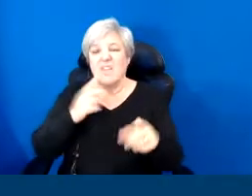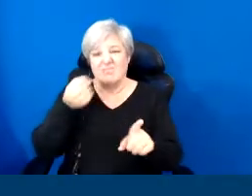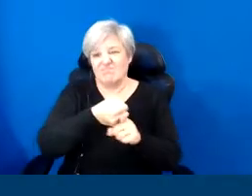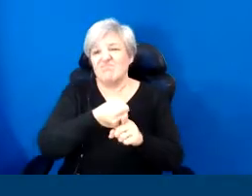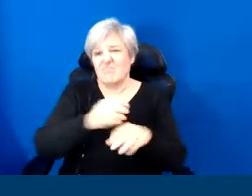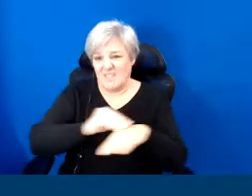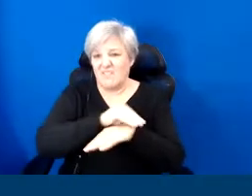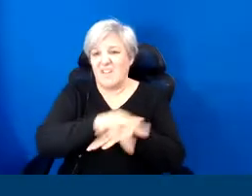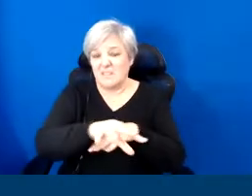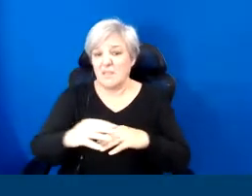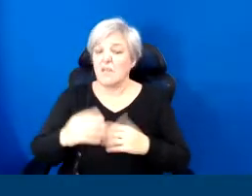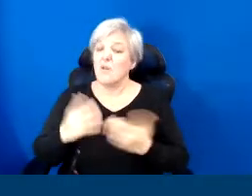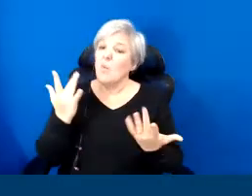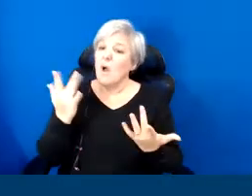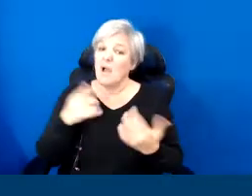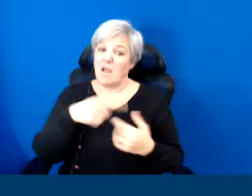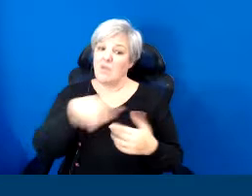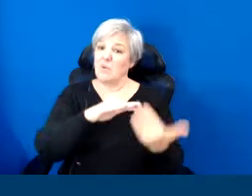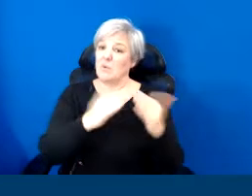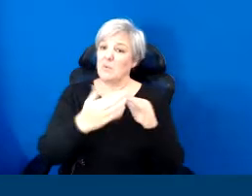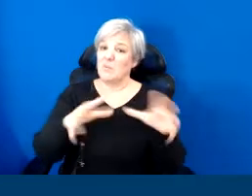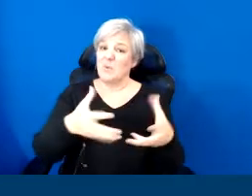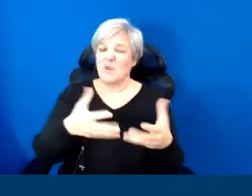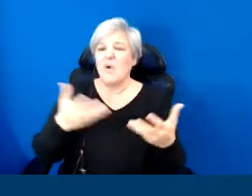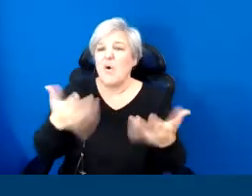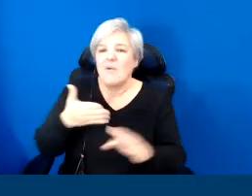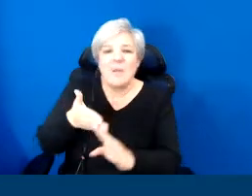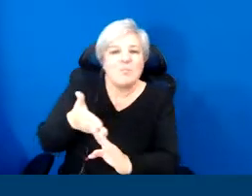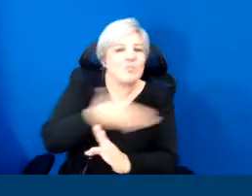Is because these communities were already hard hit prior to the world shutting down.